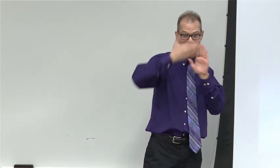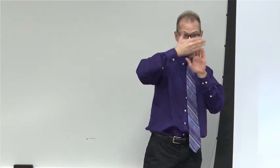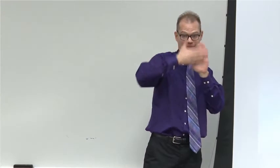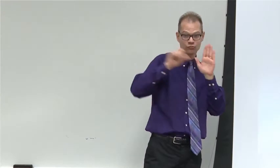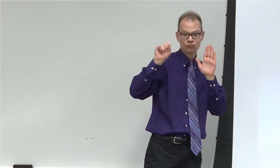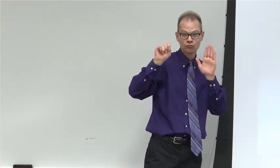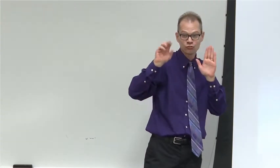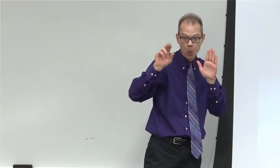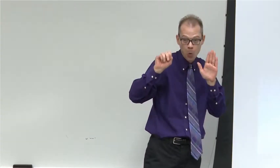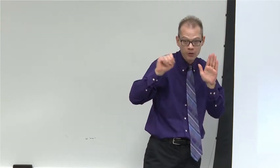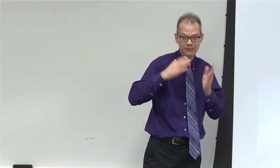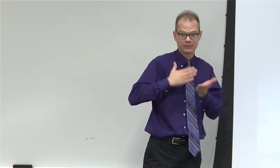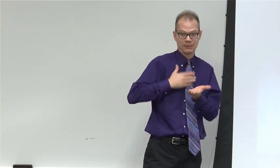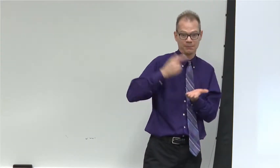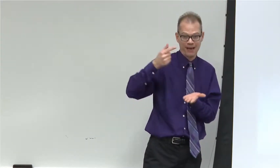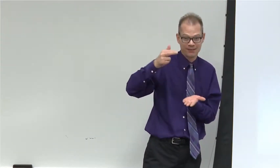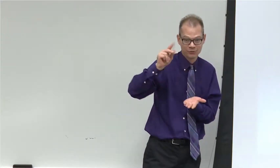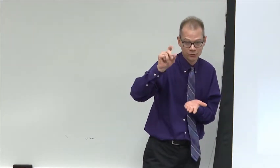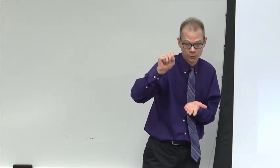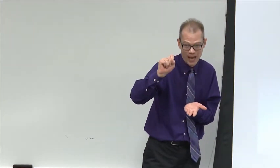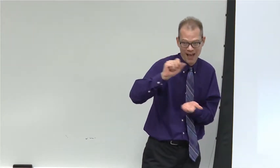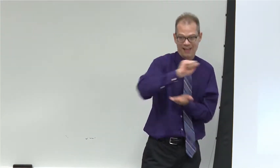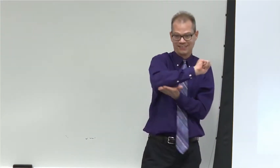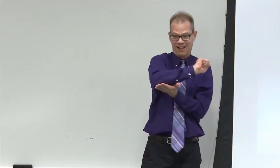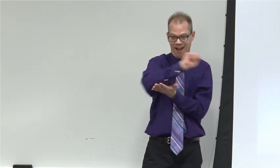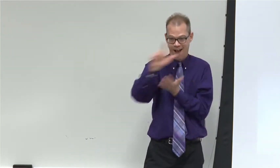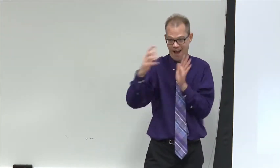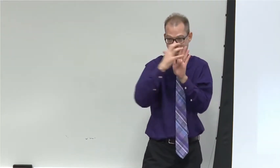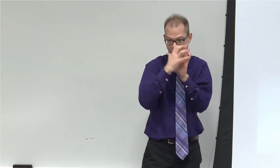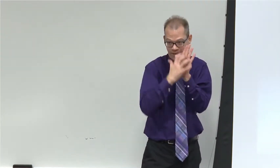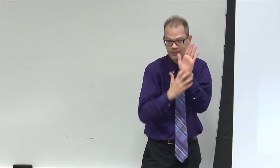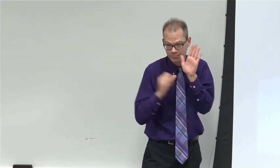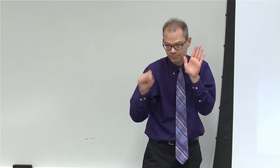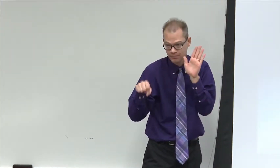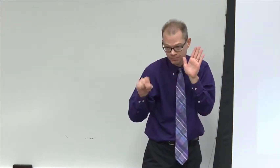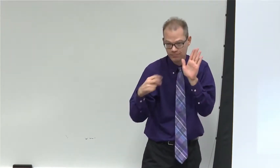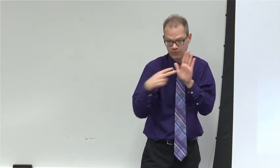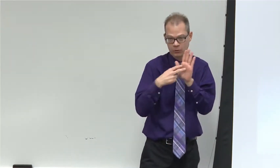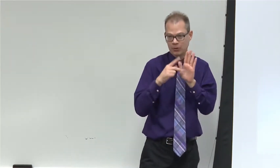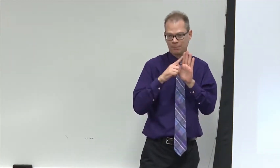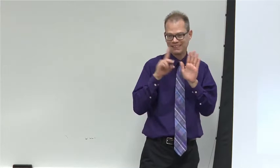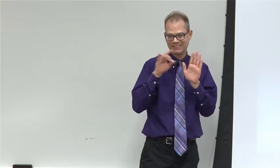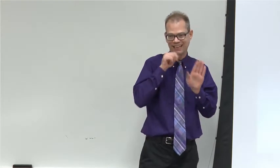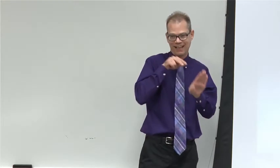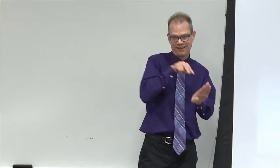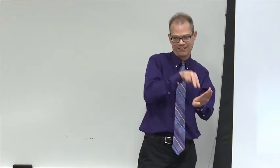They looked at the source and saw my grades and all my transcripts and all of that,